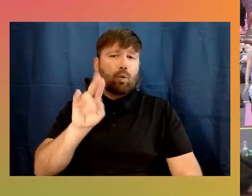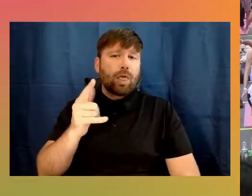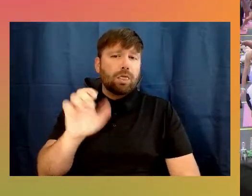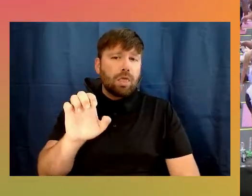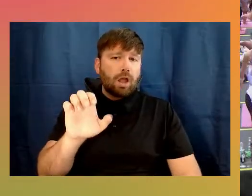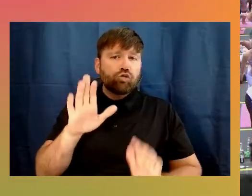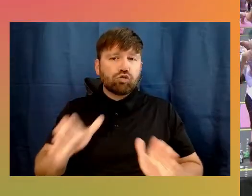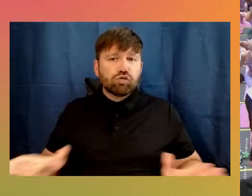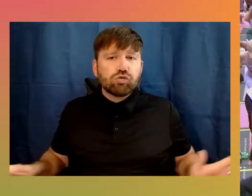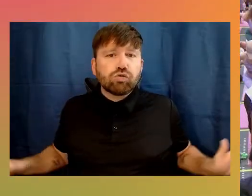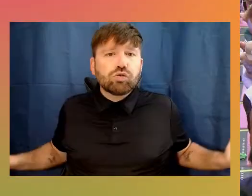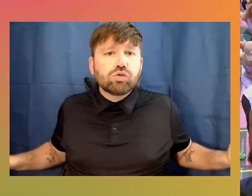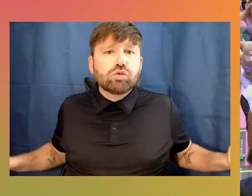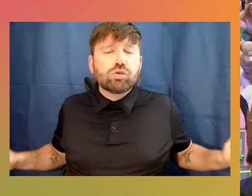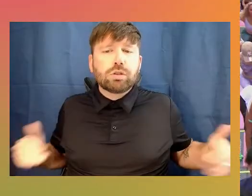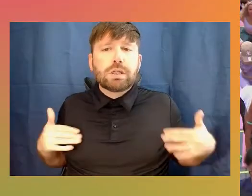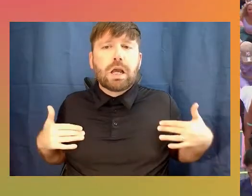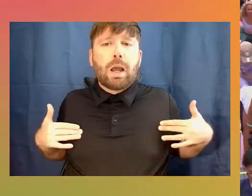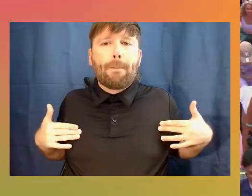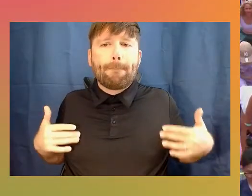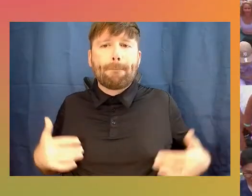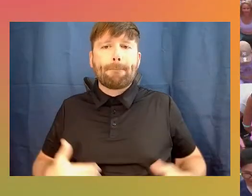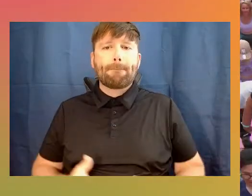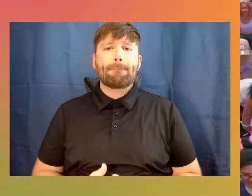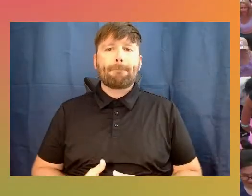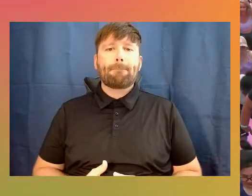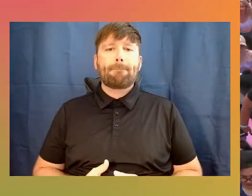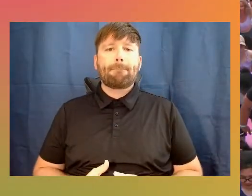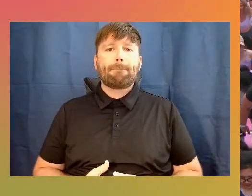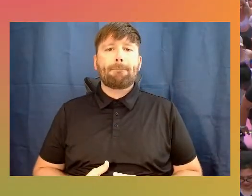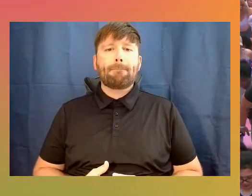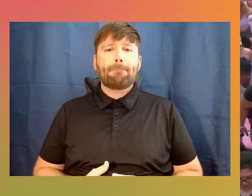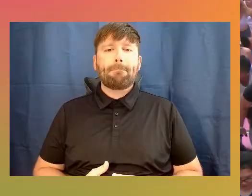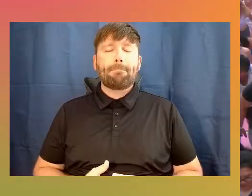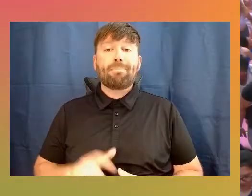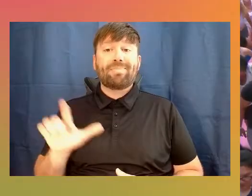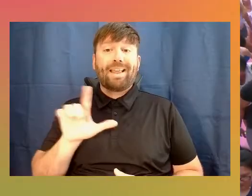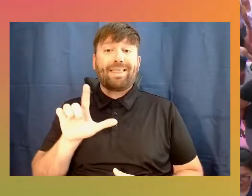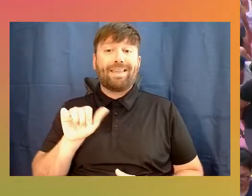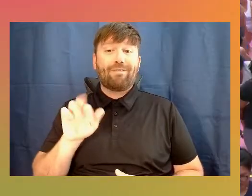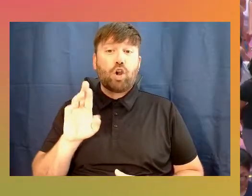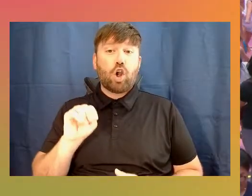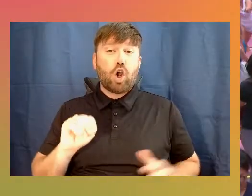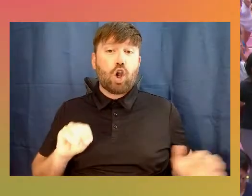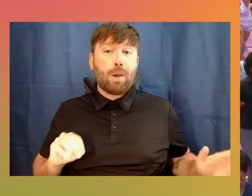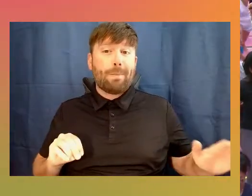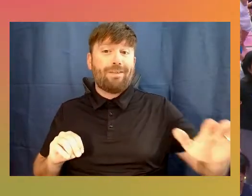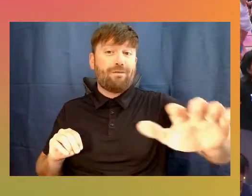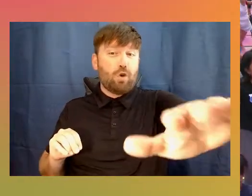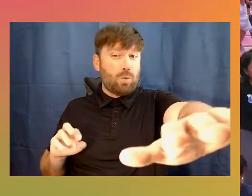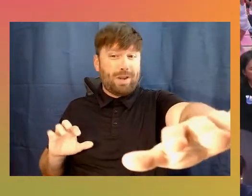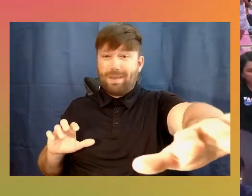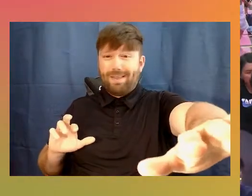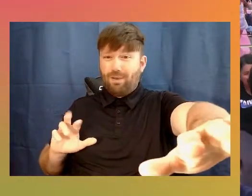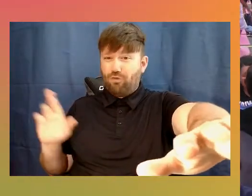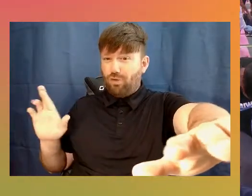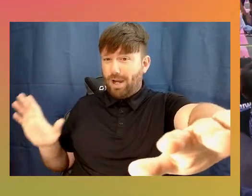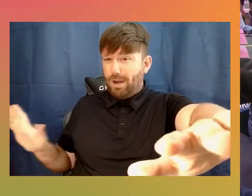INTO CHANGE AND EMBRACE IT. TAKE A BREATH IN. EXHALE, POWER LUNGE, REACH THE ARMS BACK, COVER THE TRUST.